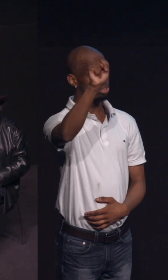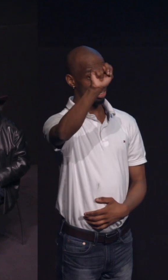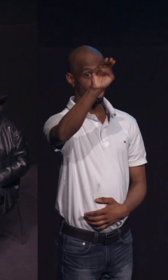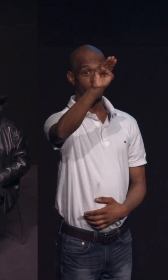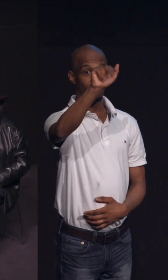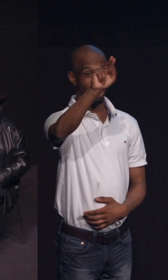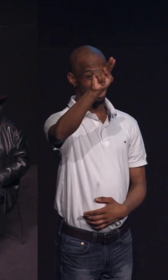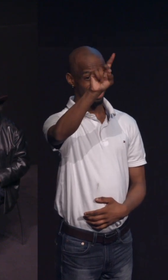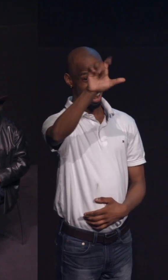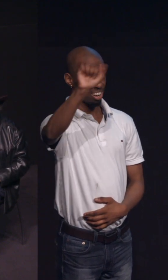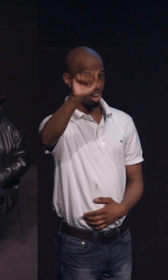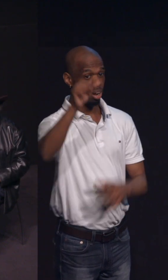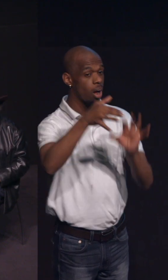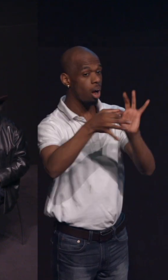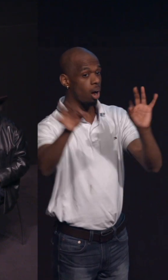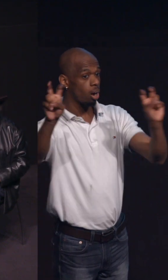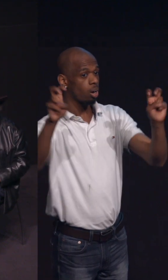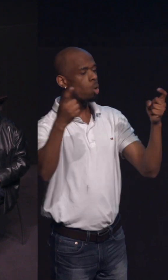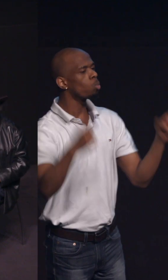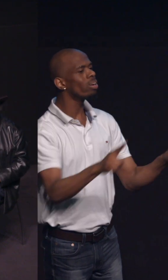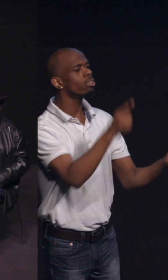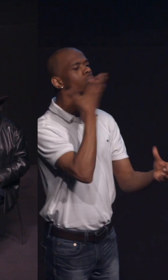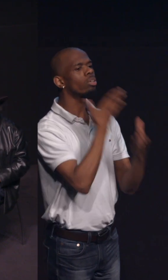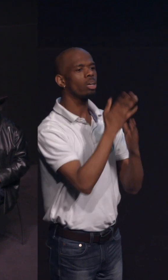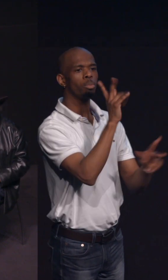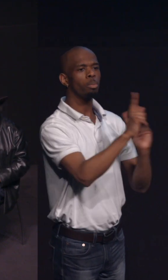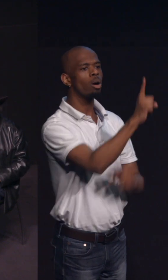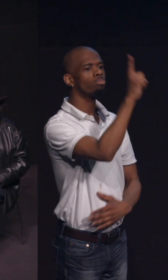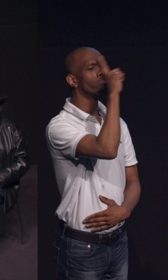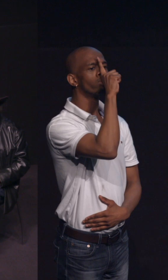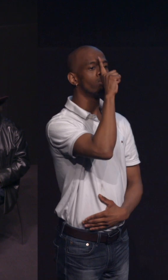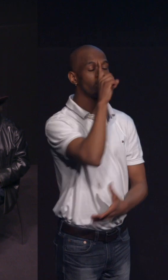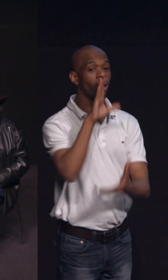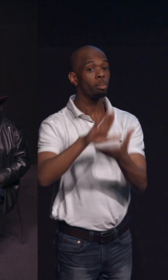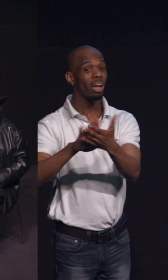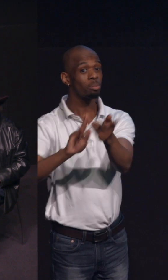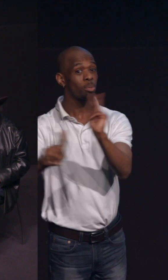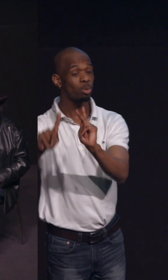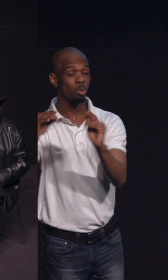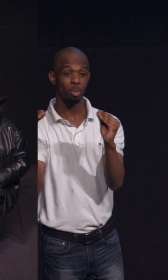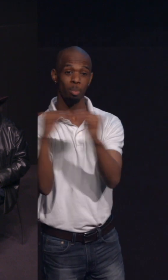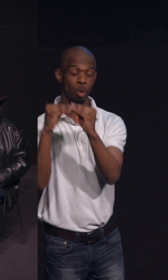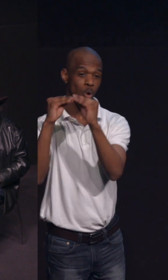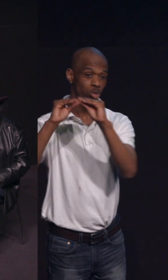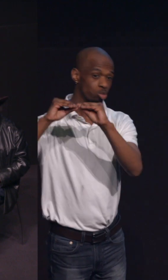silent, the bad people get louder and they multiply."